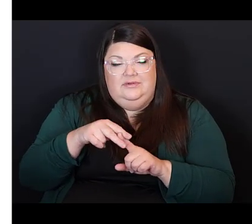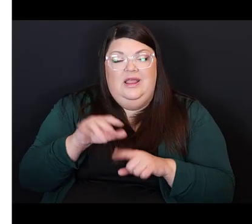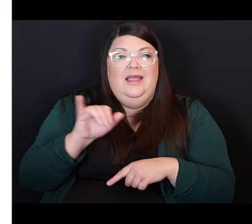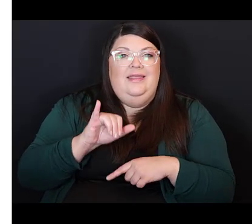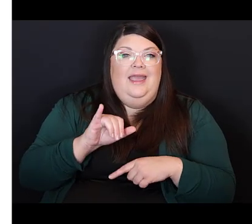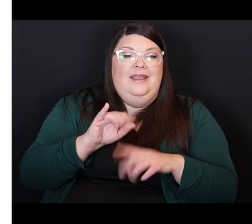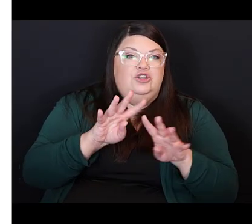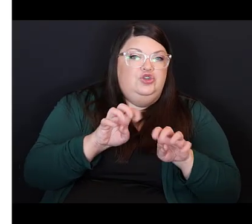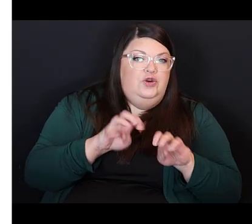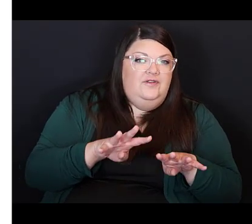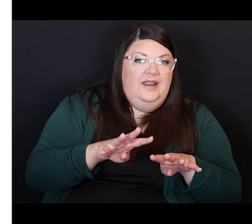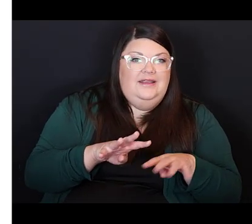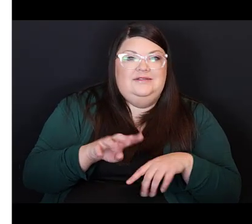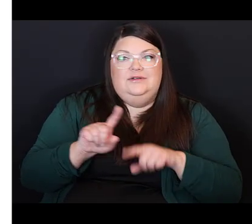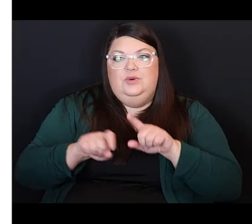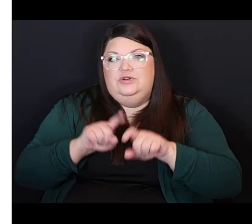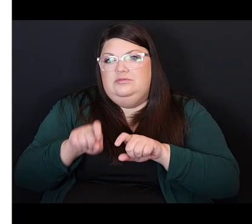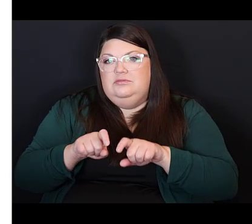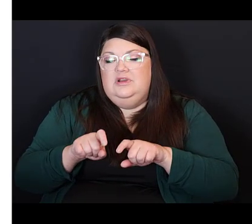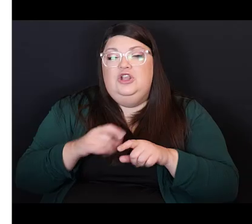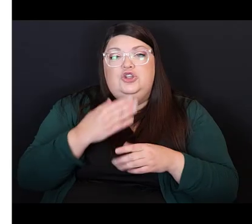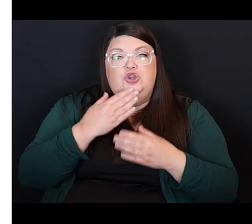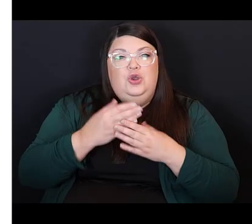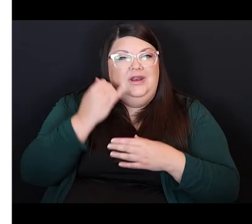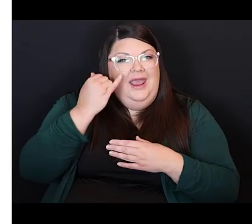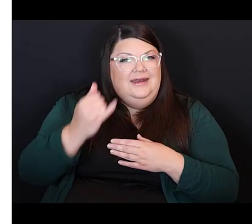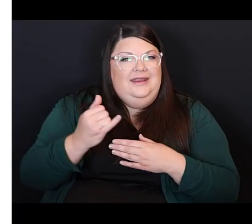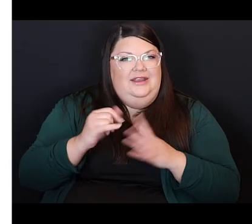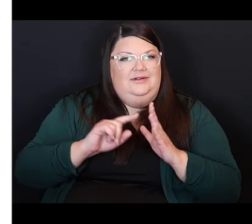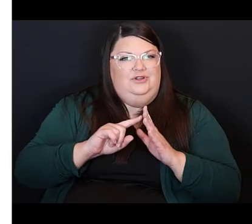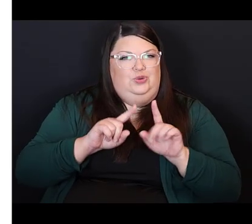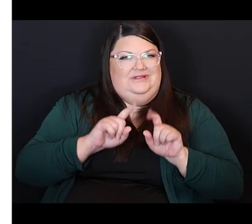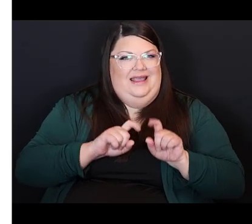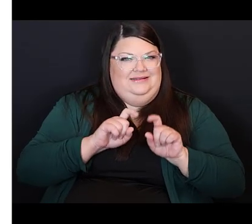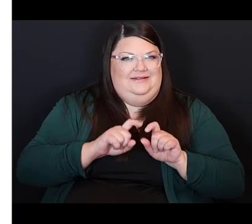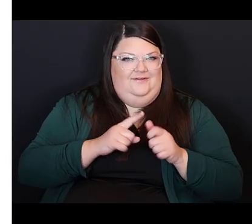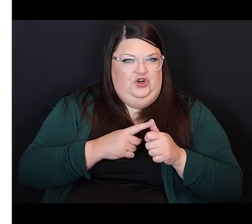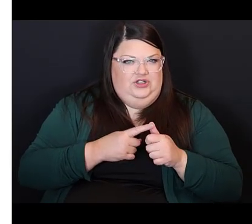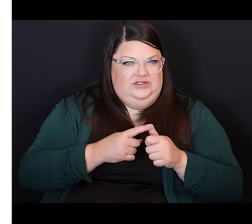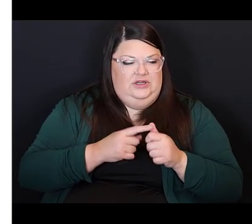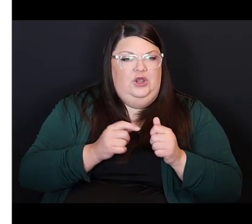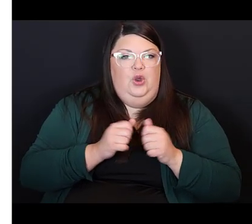or questionnaires, it's a good idea to pilot test them with a couple of participants to make